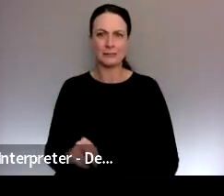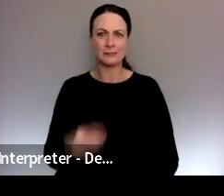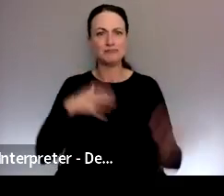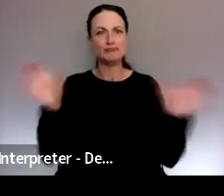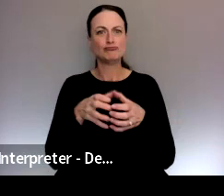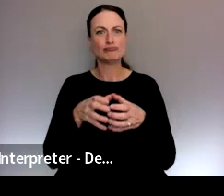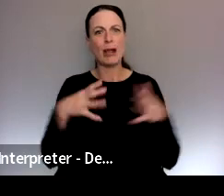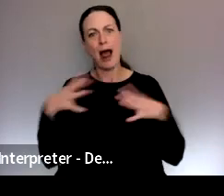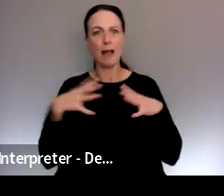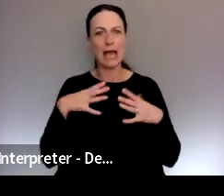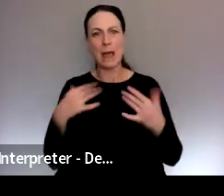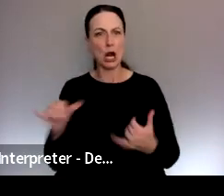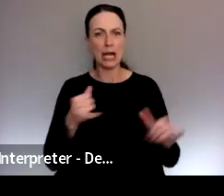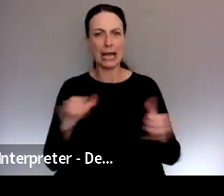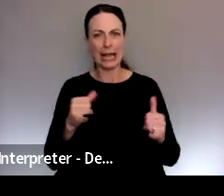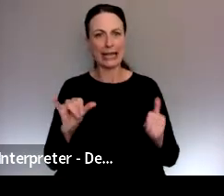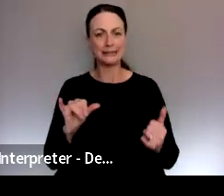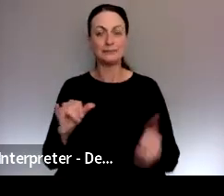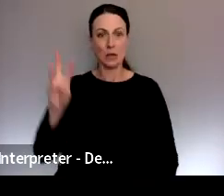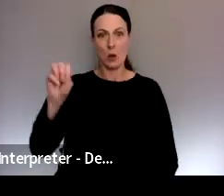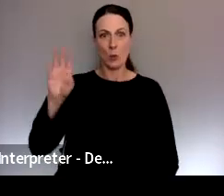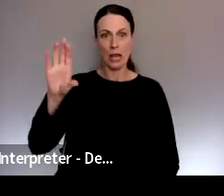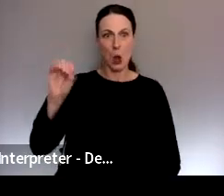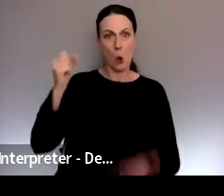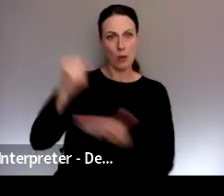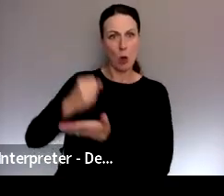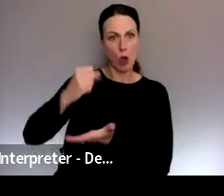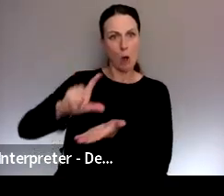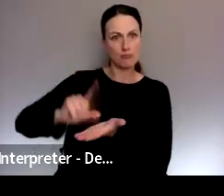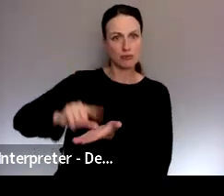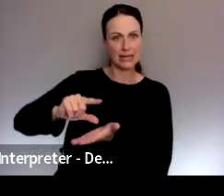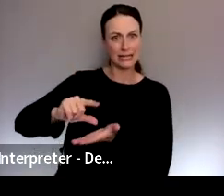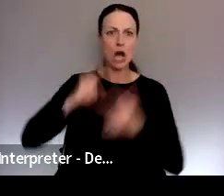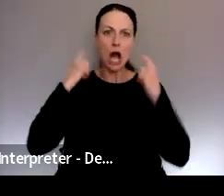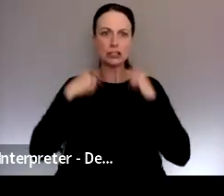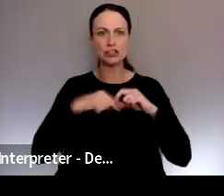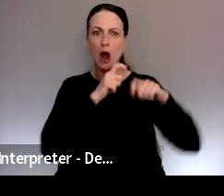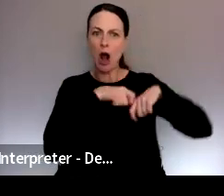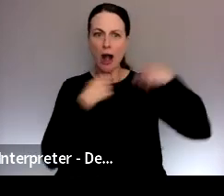and so we had a holiday party, and we had the WeCo logo printed on scarves